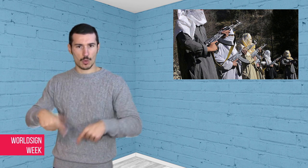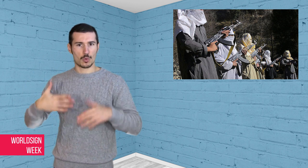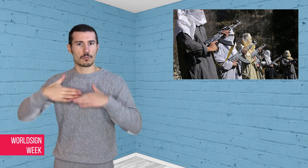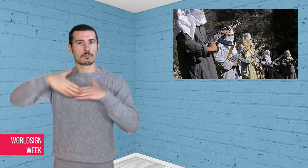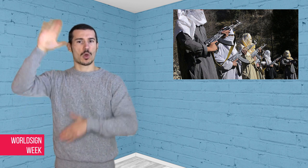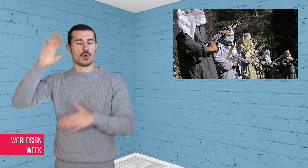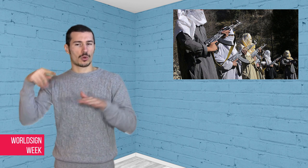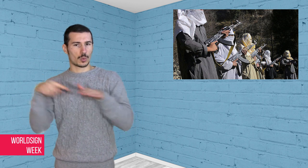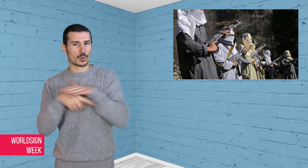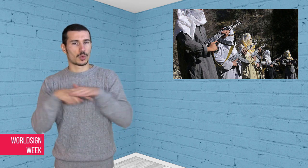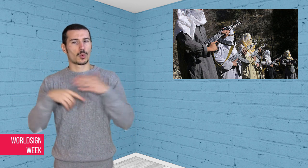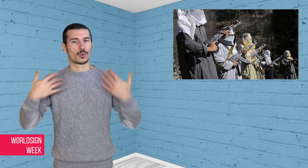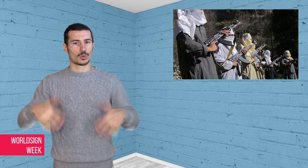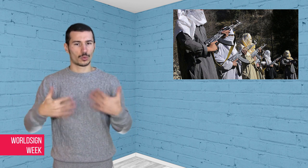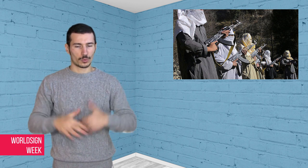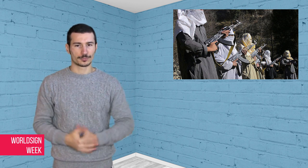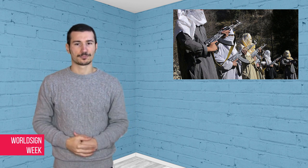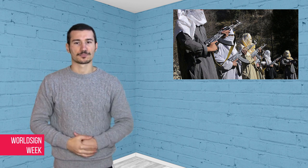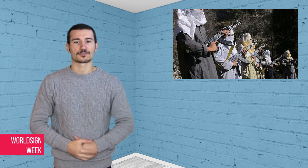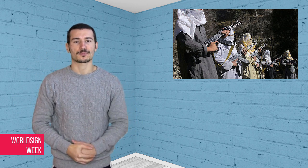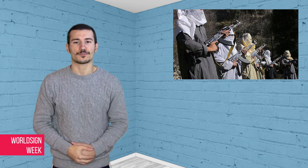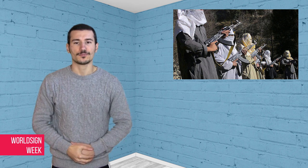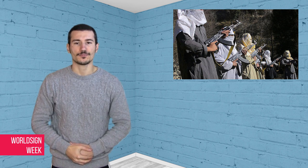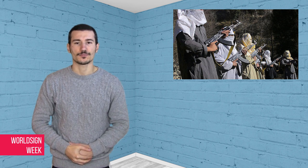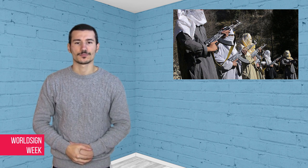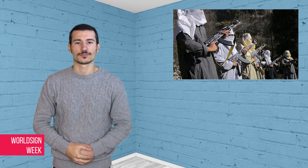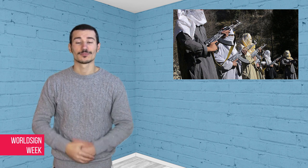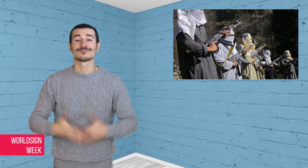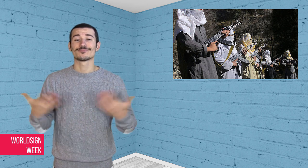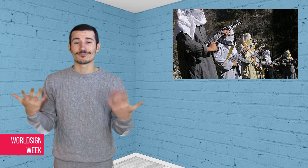half a million people, the highest number since 2008.